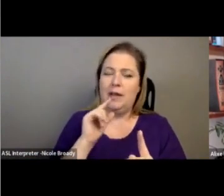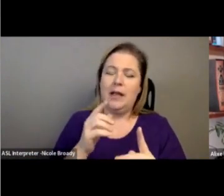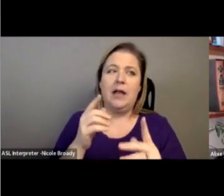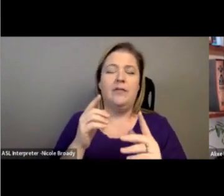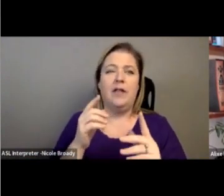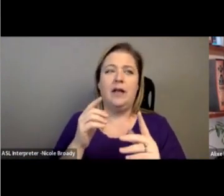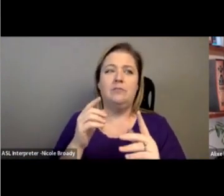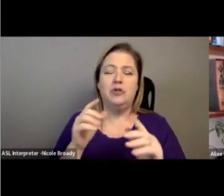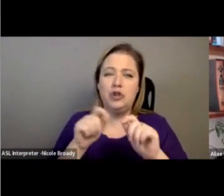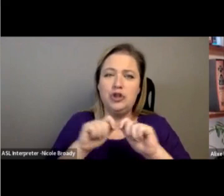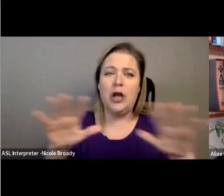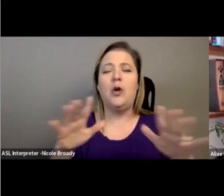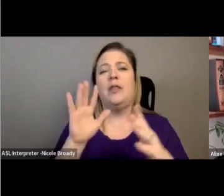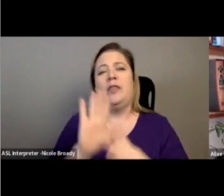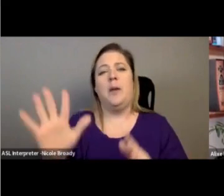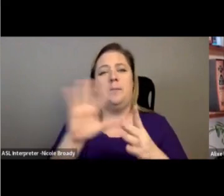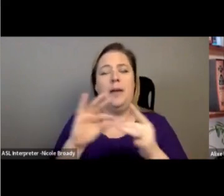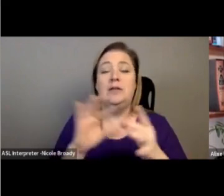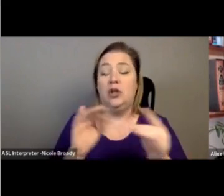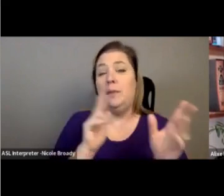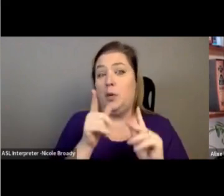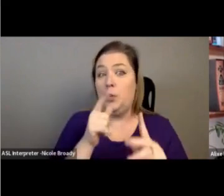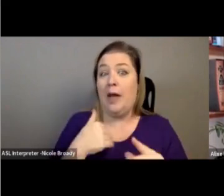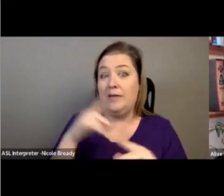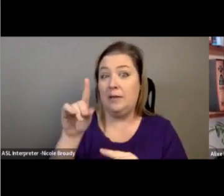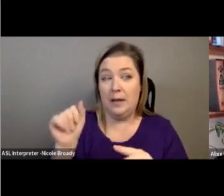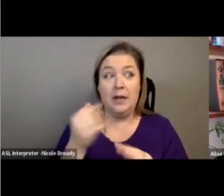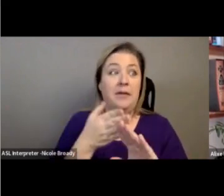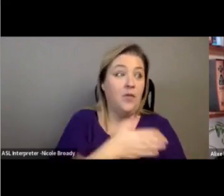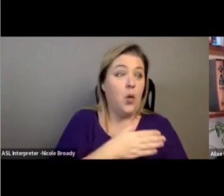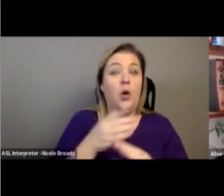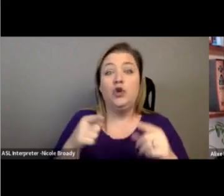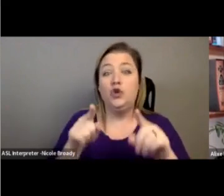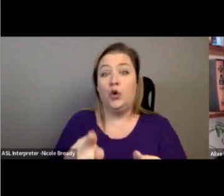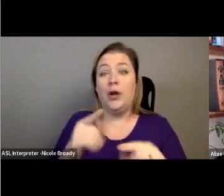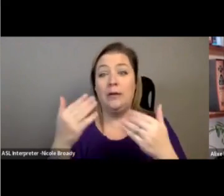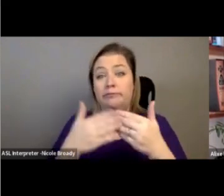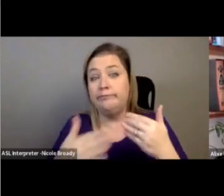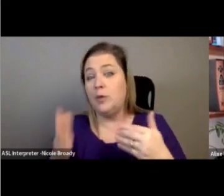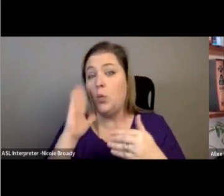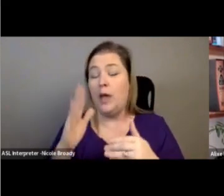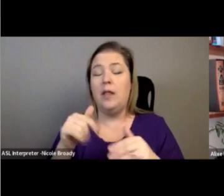disability prior to and living through these pandemic years. This webinar features a panel of